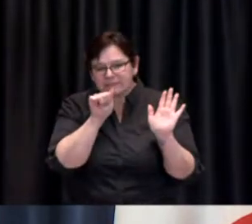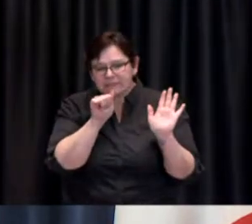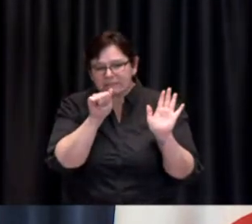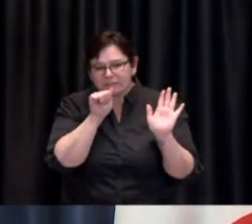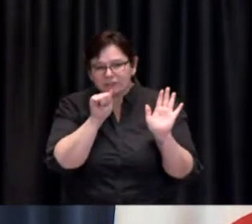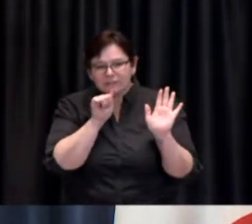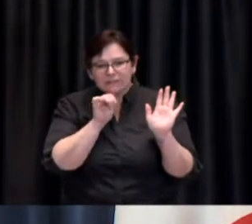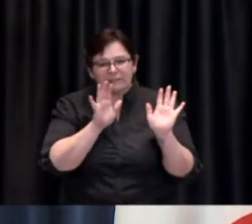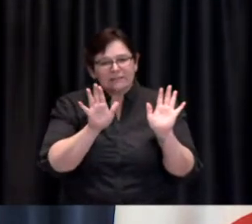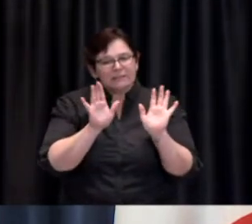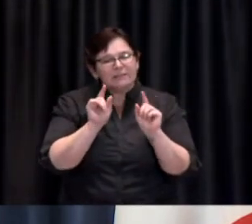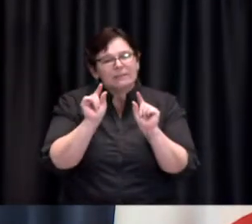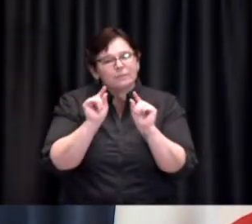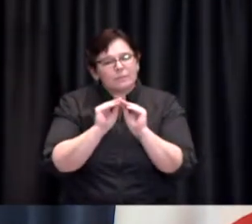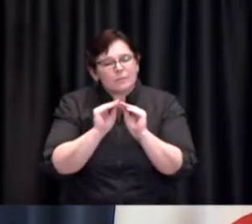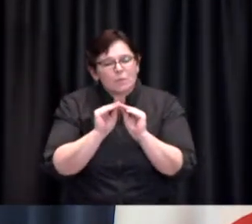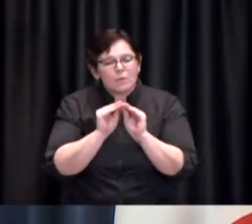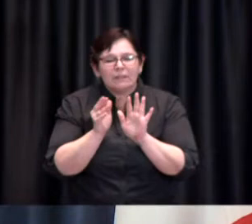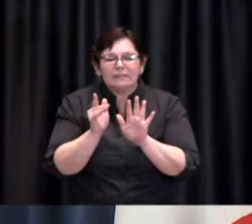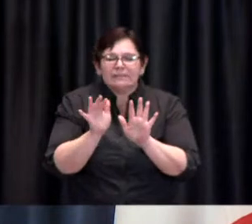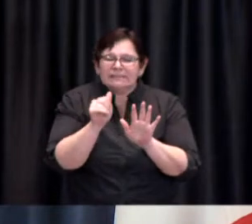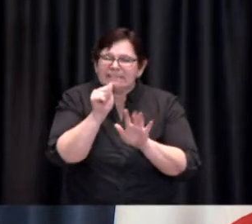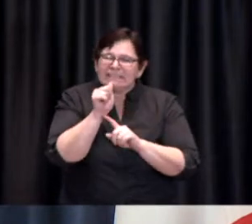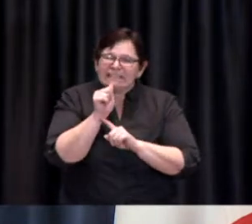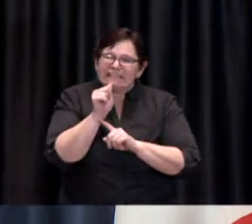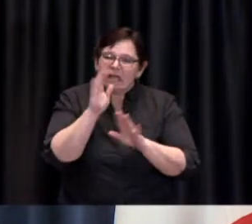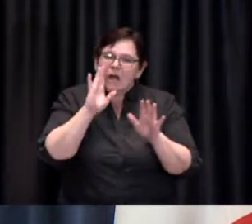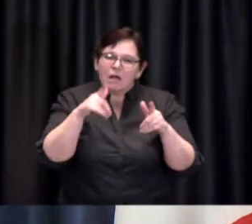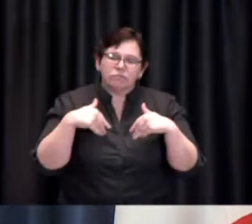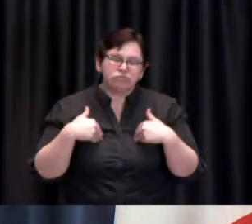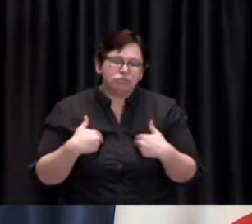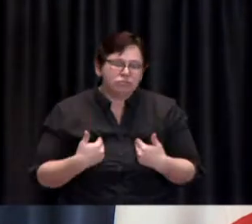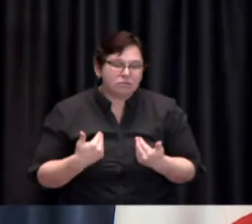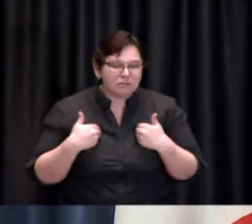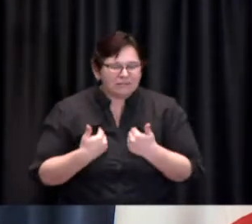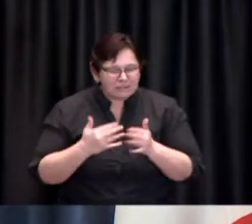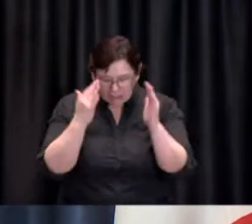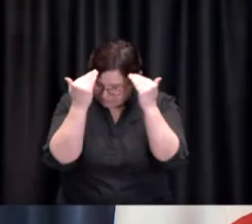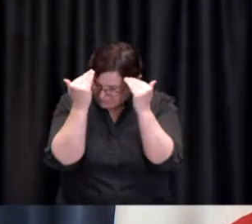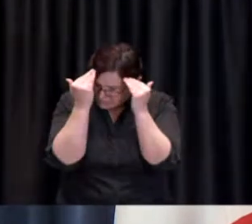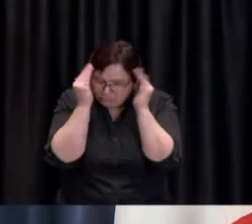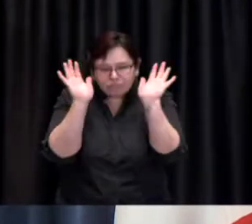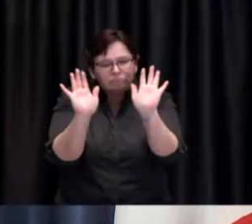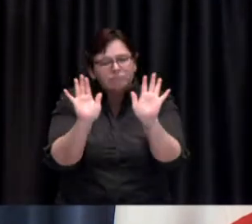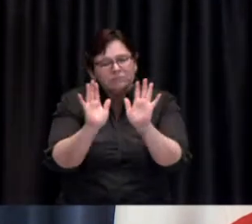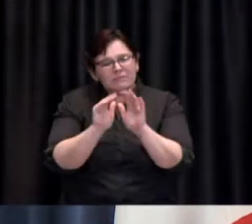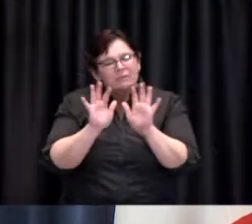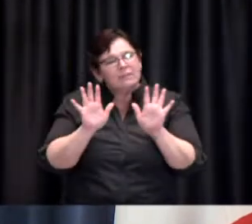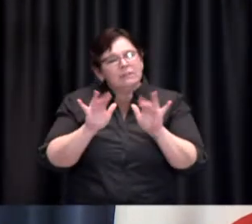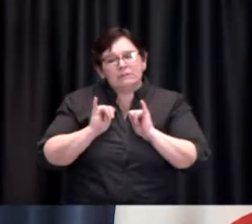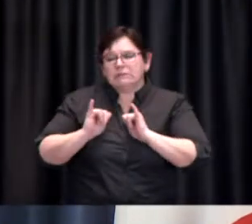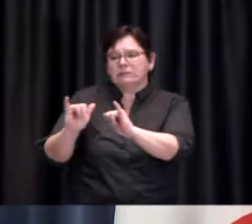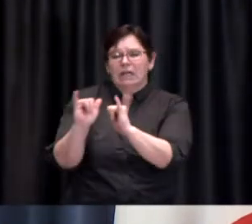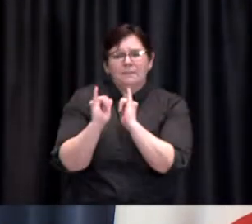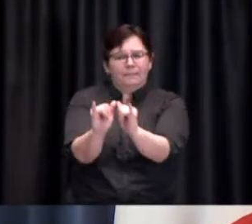frustrated all of us are uh with this uh pandemic but just a little bit more effort a little more